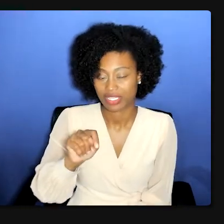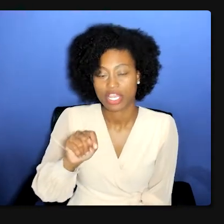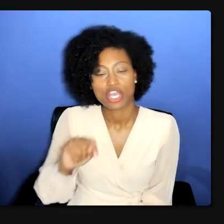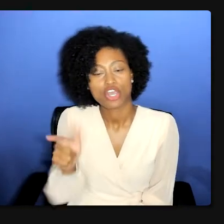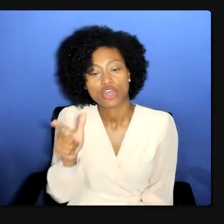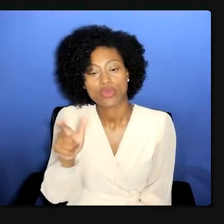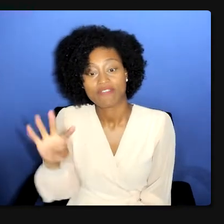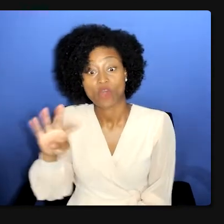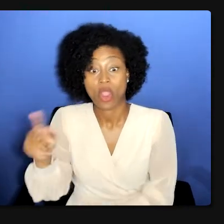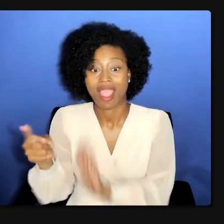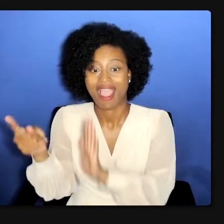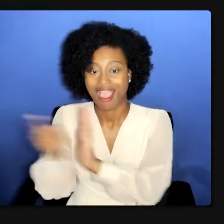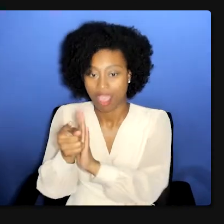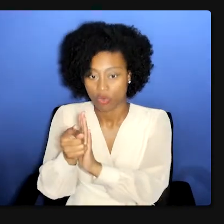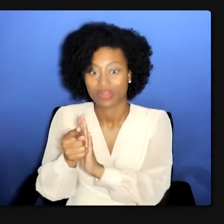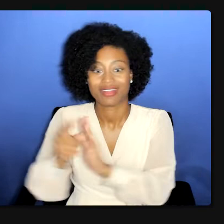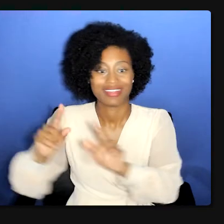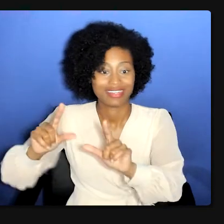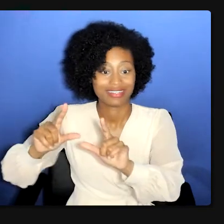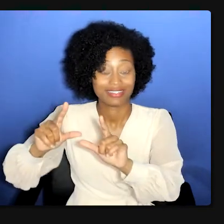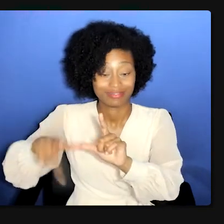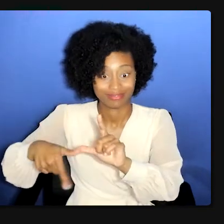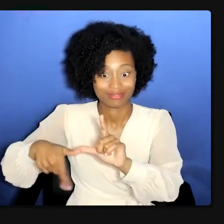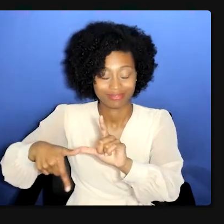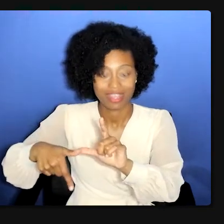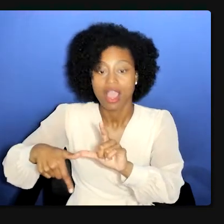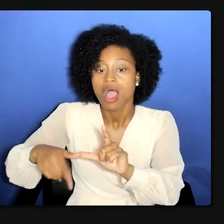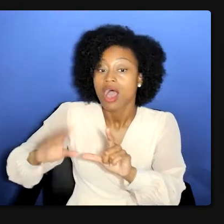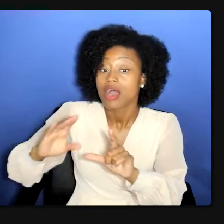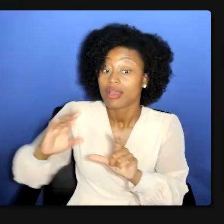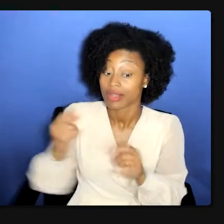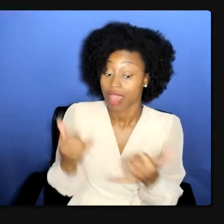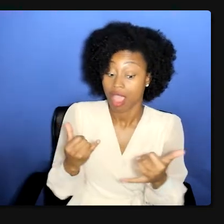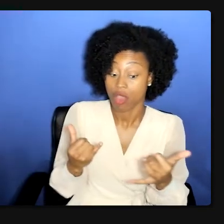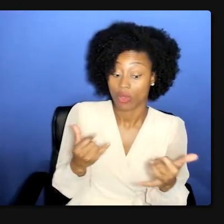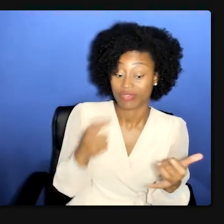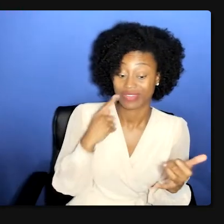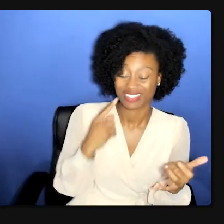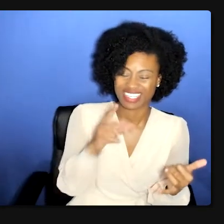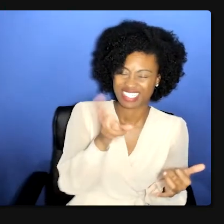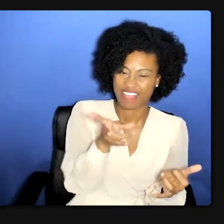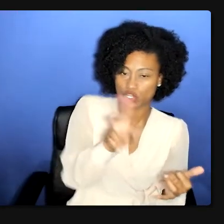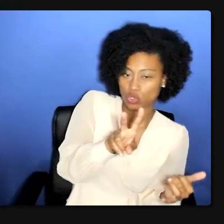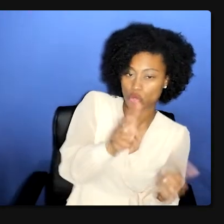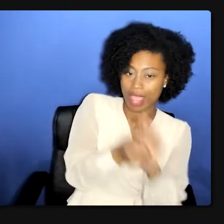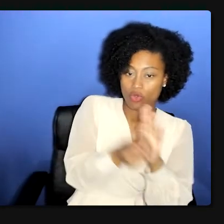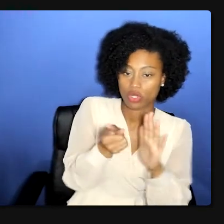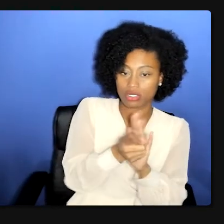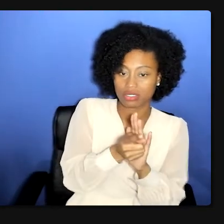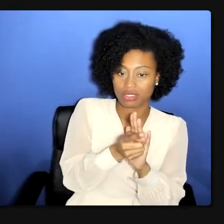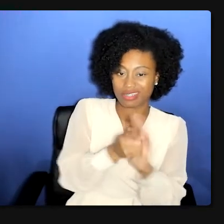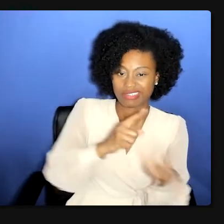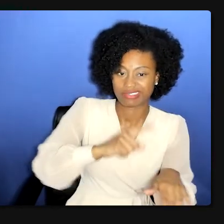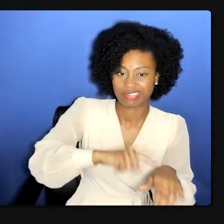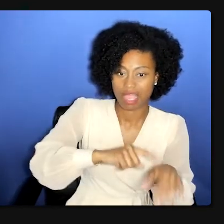to capture that deal versus the control group, which had the current experience, which was on a 72-hour timer.